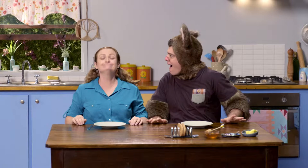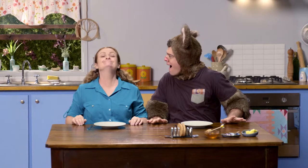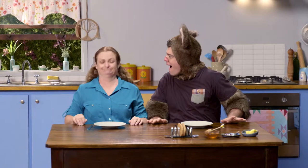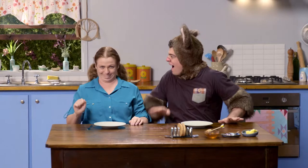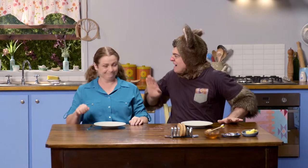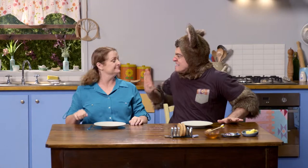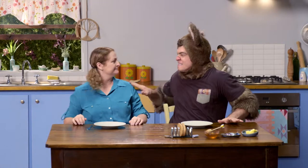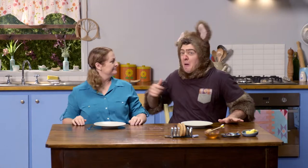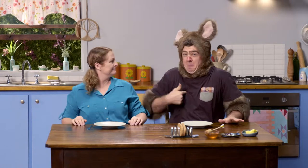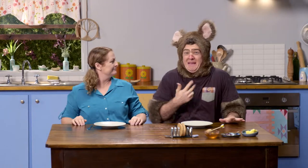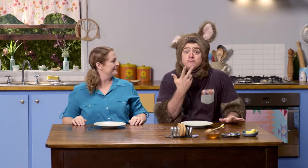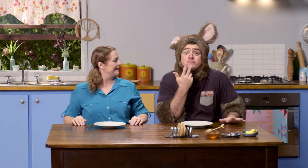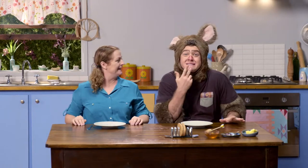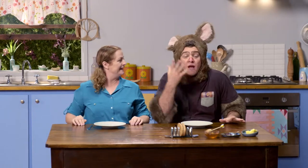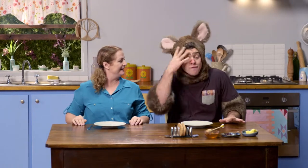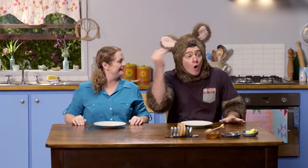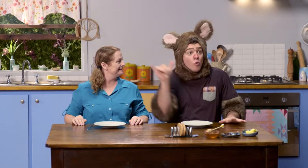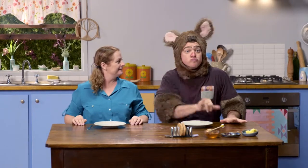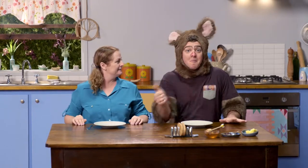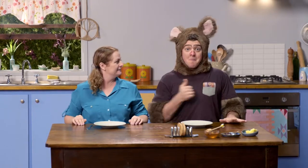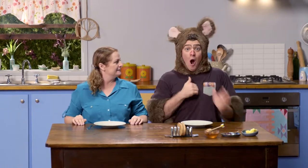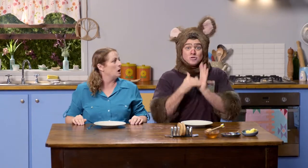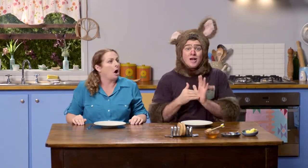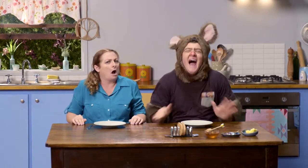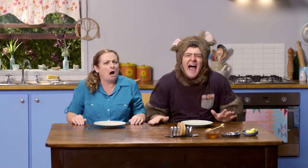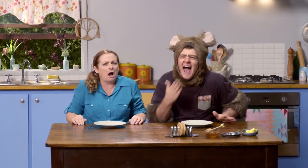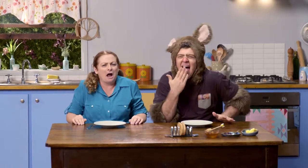Yes. I was just pretending to forget which one was my chair.